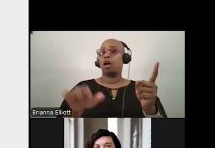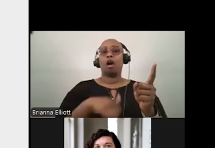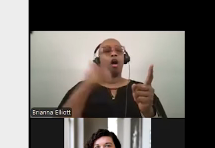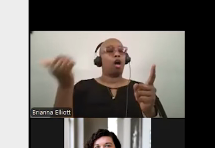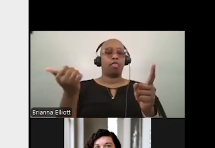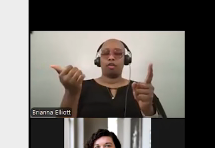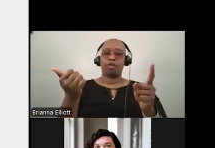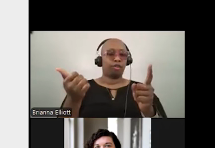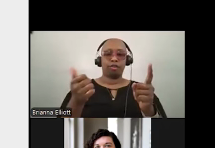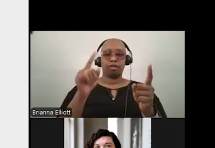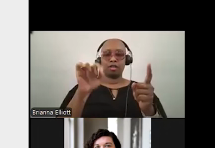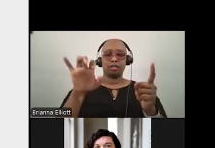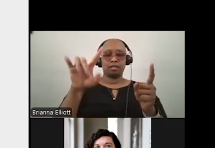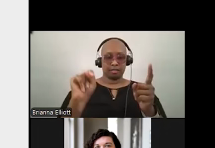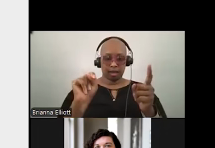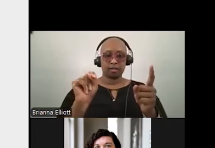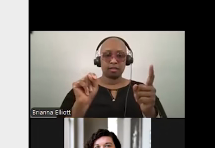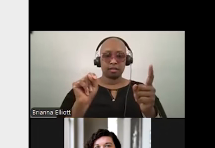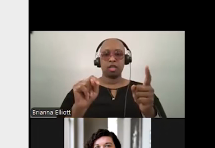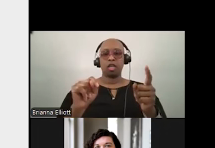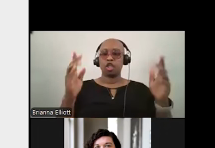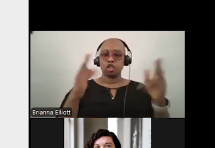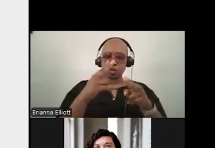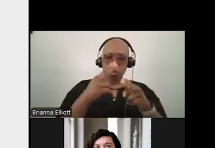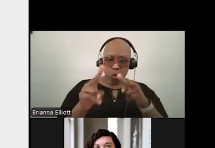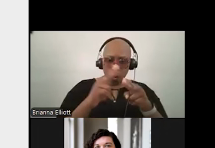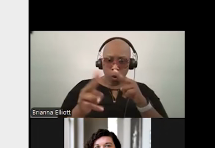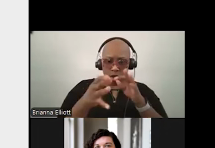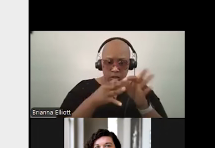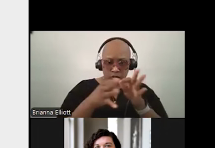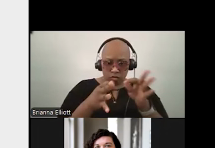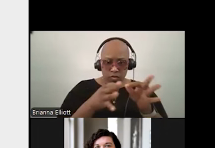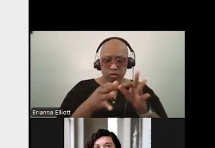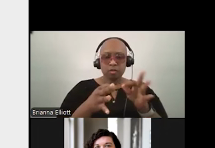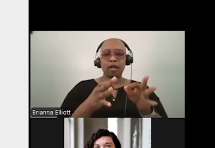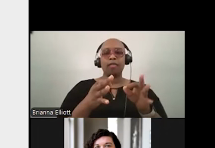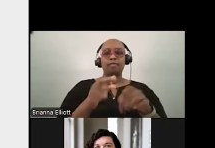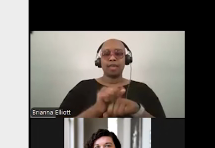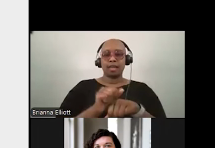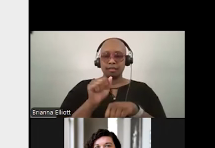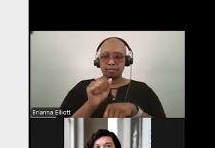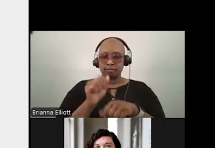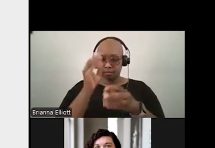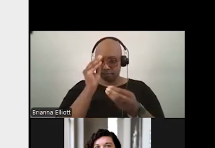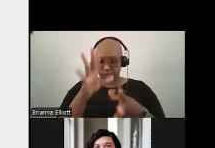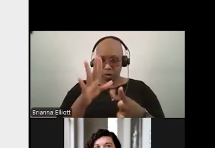the meaning of an image to users who can't see it. Screen readers read this description instead